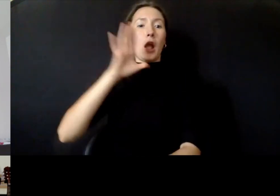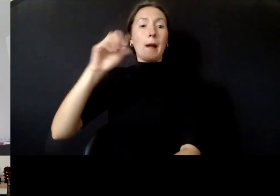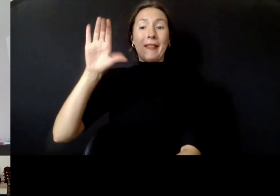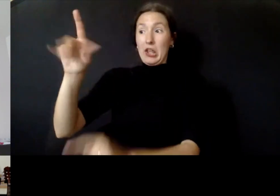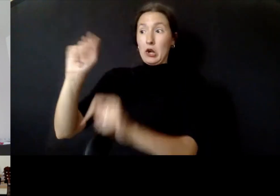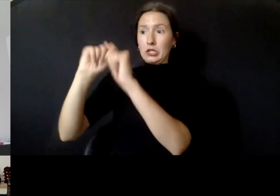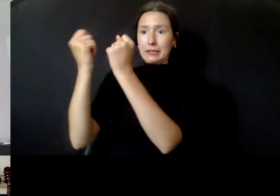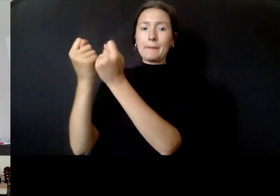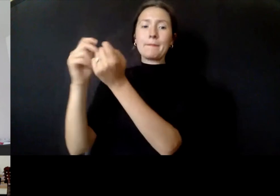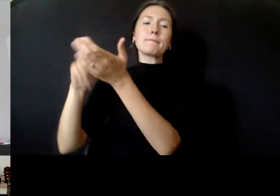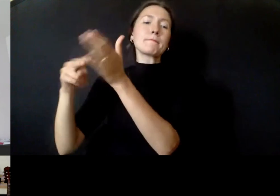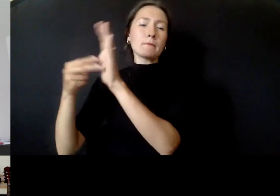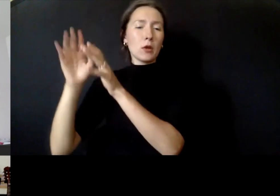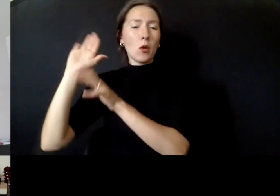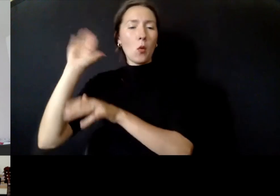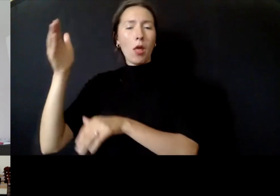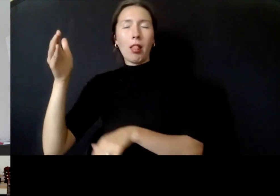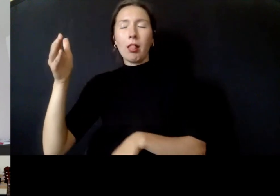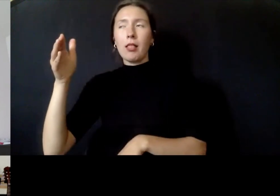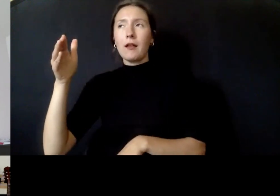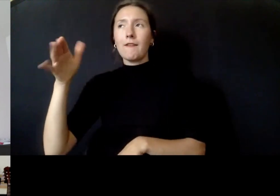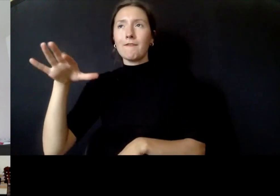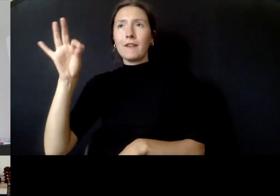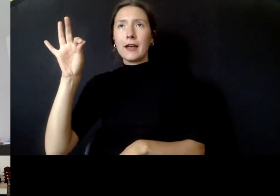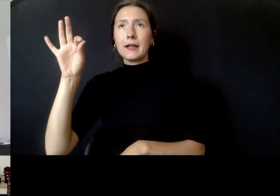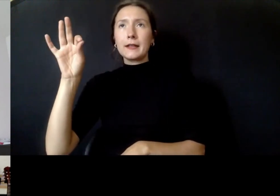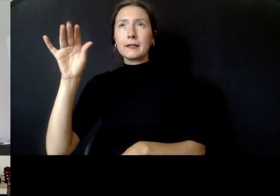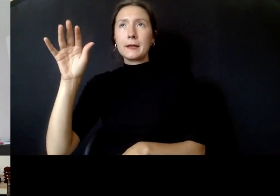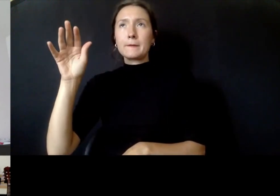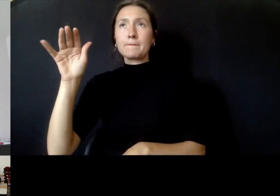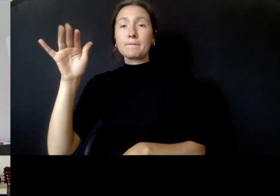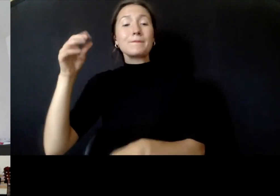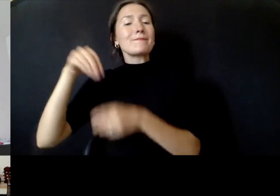meeting itself there's those three little dots so you click on the three little dots and then it's